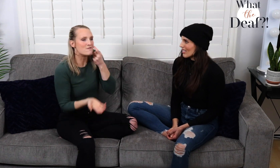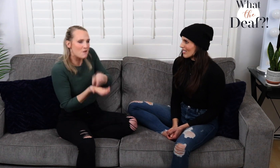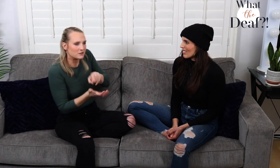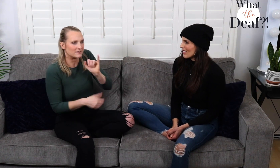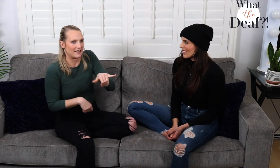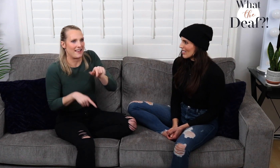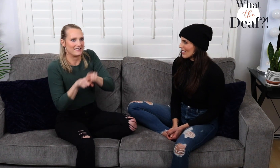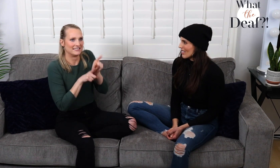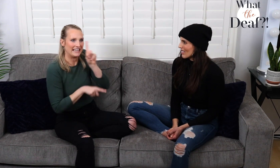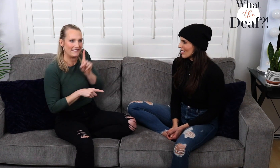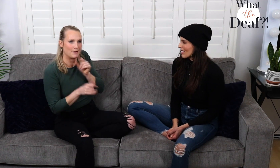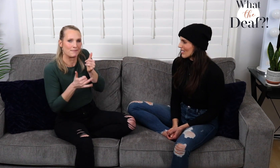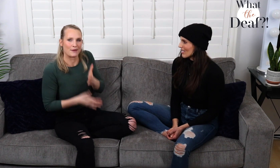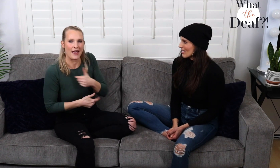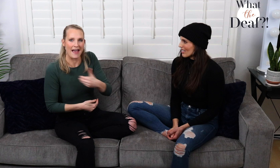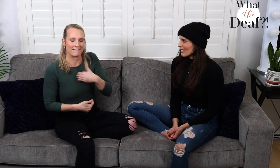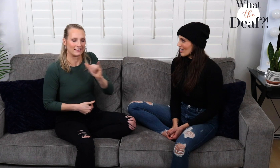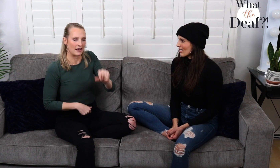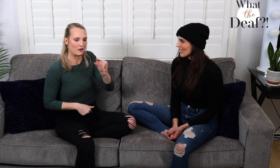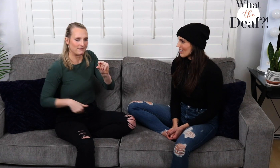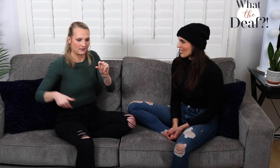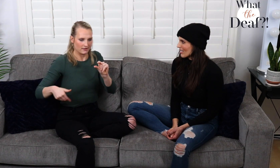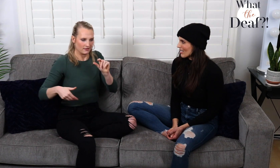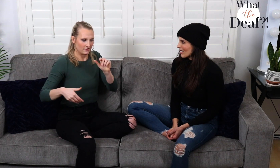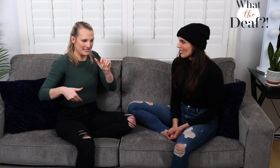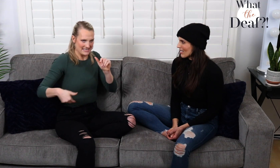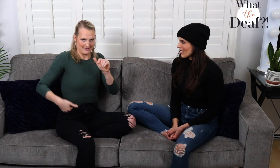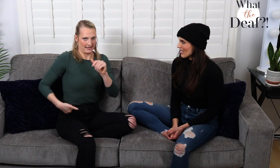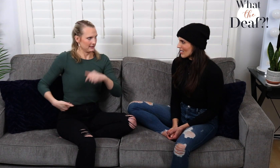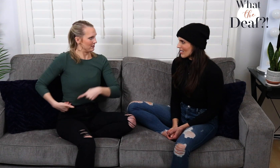and I noticed that as a Deaf player, I have that